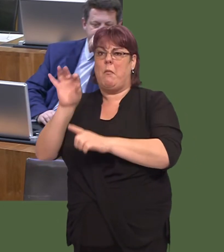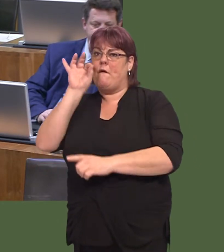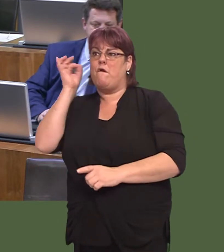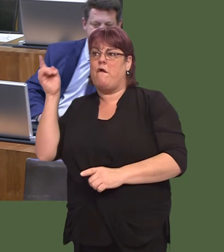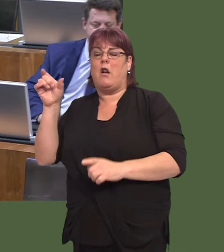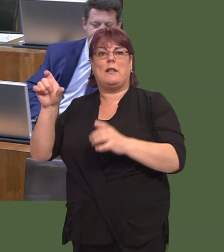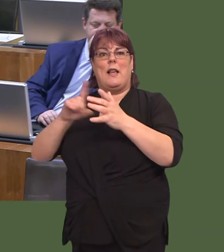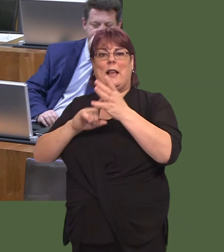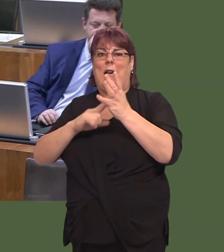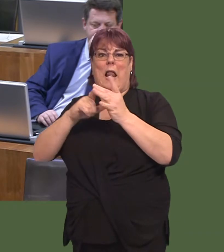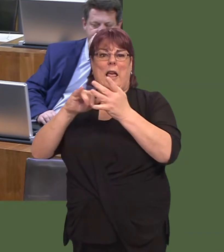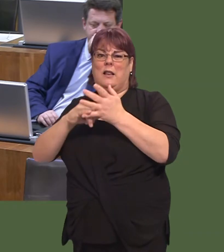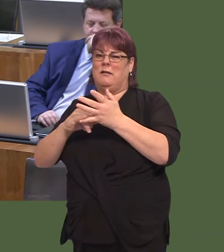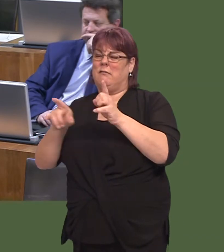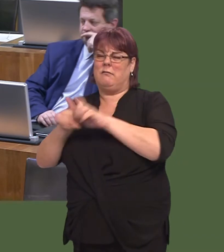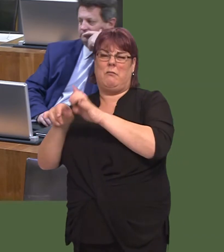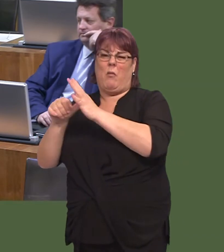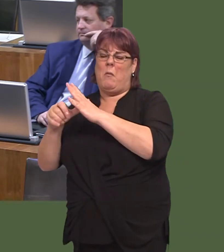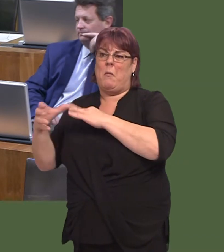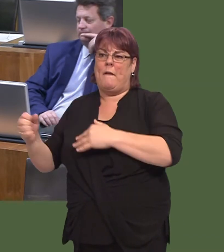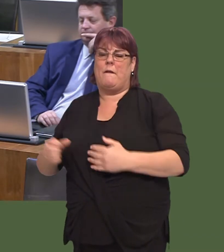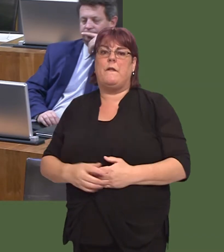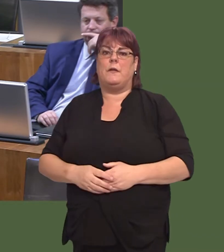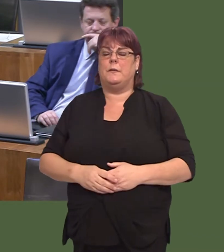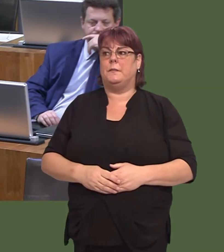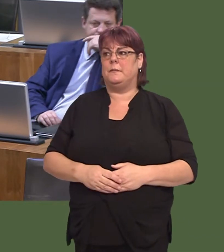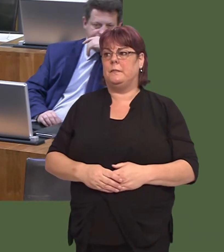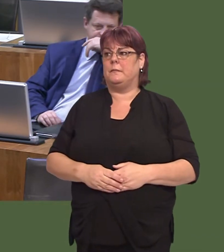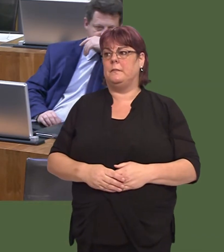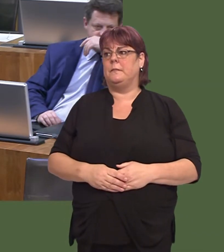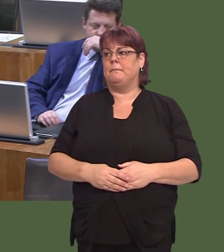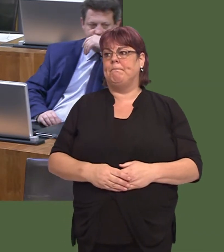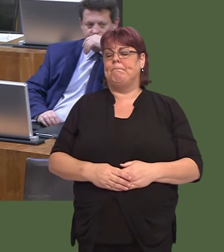Carwyn Jones: I do not believe that there is a technological solution to this.